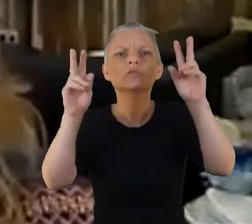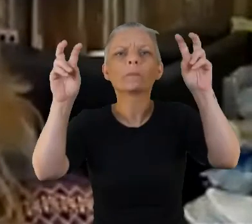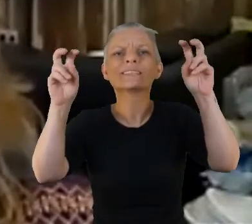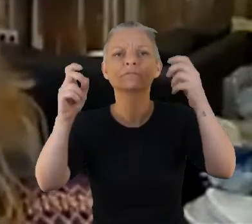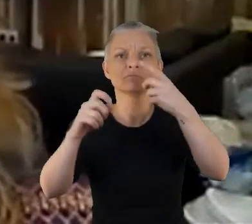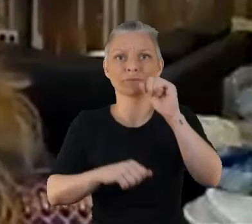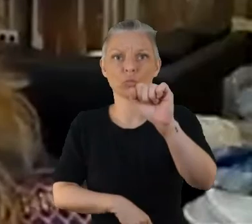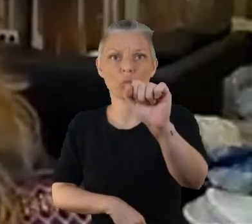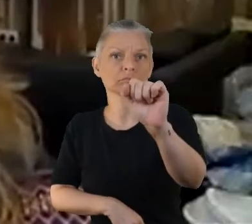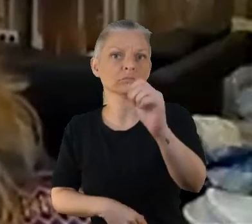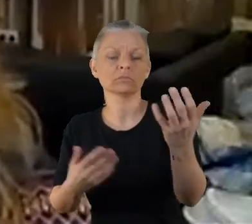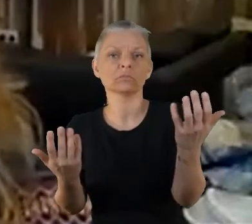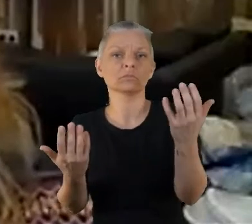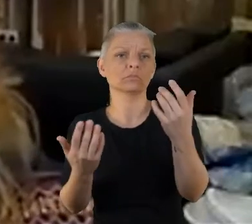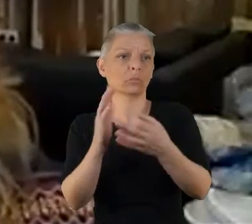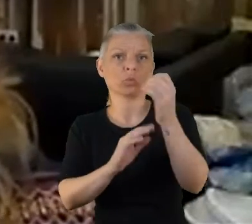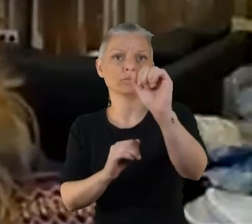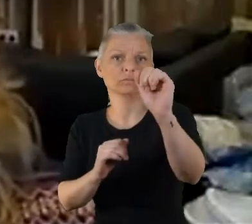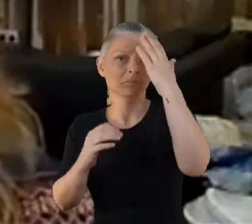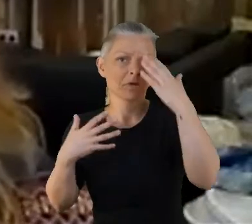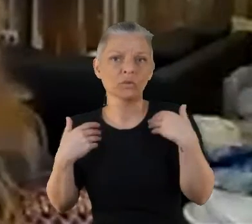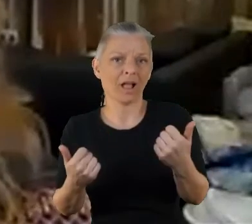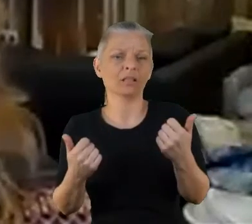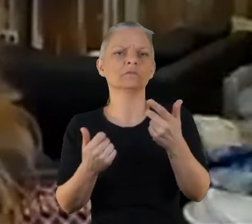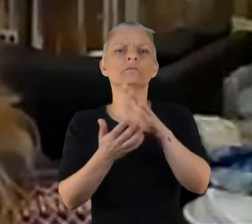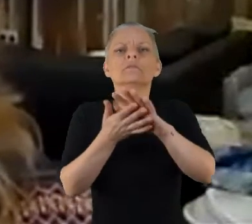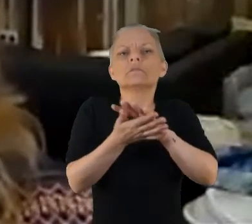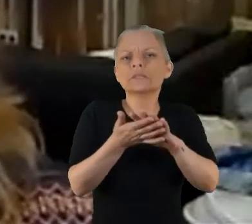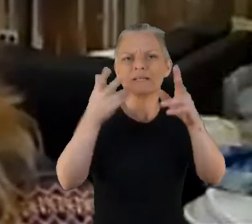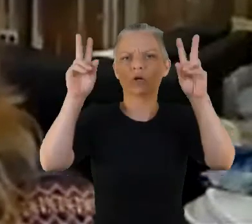yours, just because it’s about improving mental health, does not mean that has to be the topic.